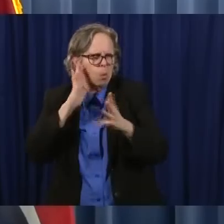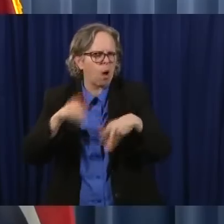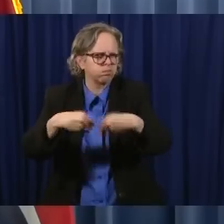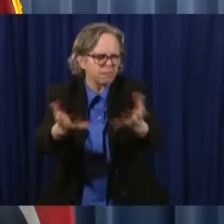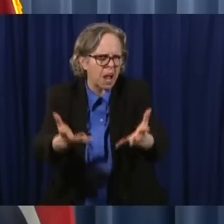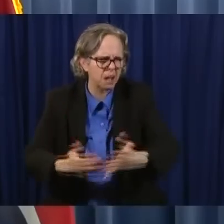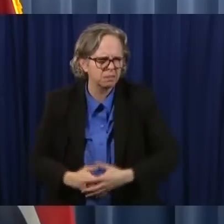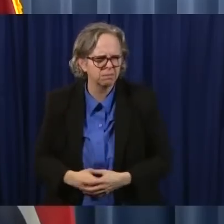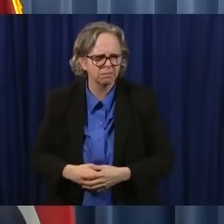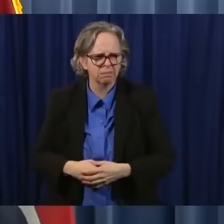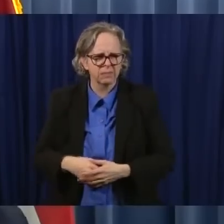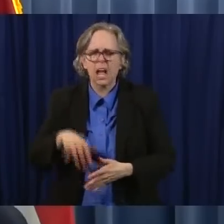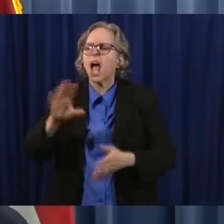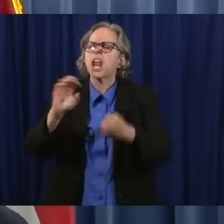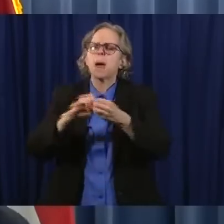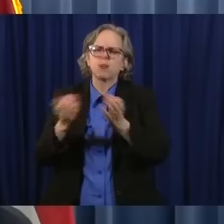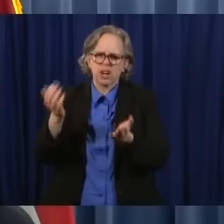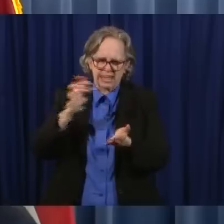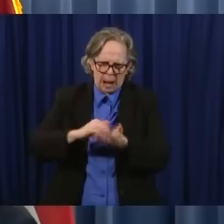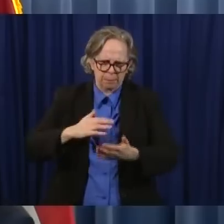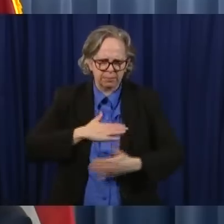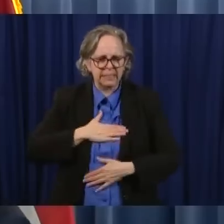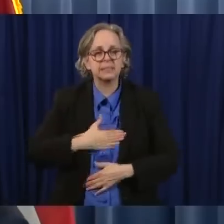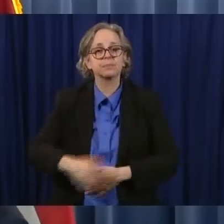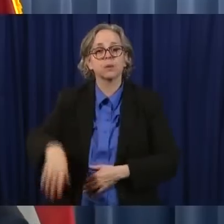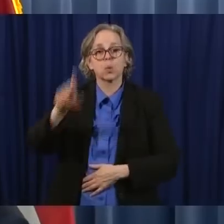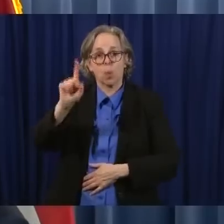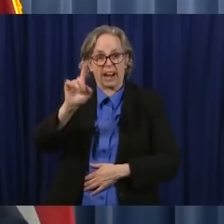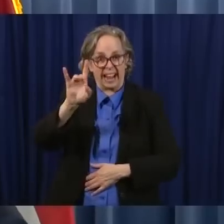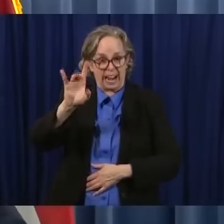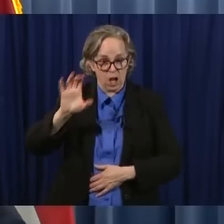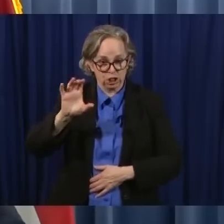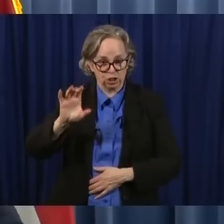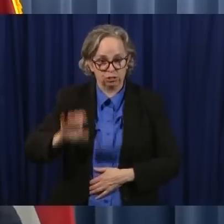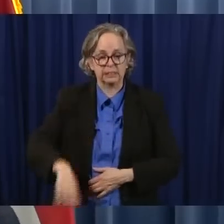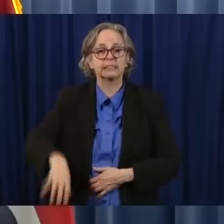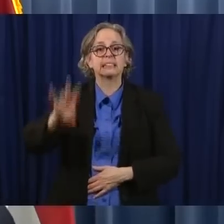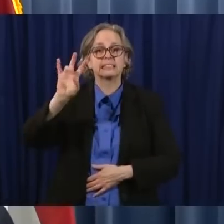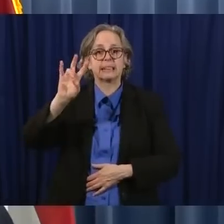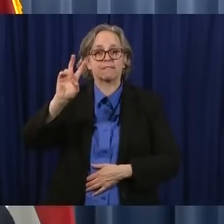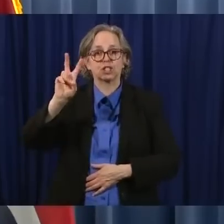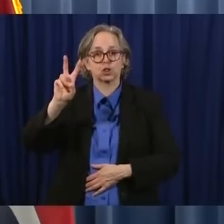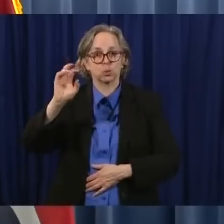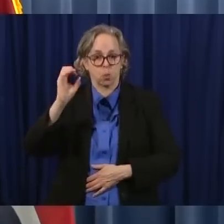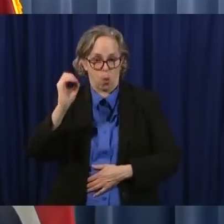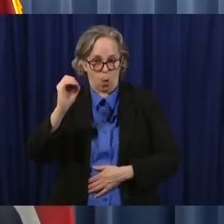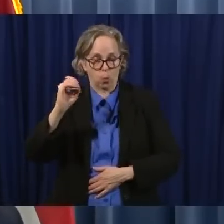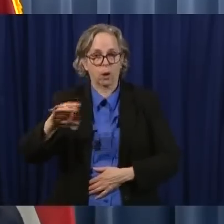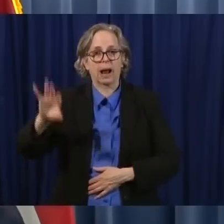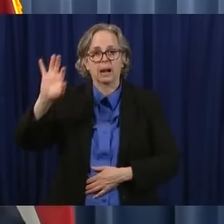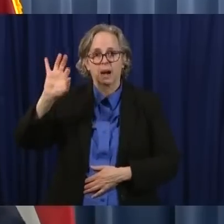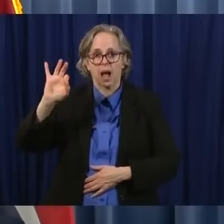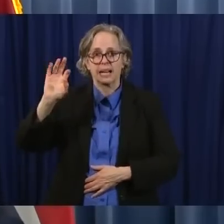SCREENINGS AND HELP TO STRATEGIES FOR EMOTIONAL MANAGEMENT AND SUPPORT. AND IF A PERSON NEEDS ADDITIONAL SUPPORT OVER THE LONG HAUL, THEY WILL BE CONNECTING THEM TO RESOURCES IN THE LOCAL COMMUNITIES WHERE